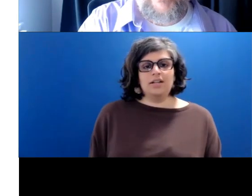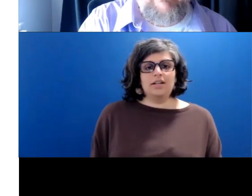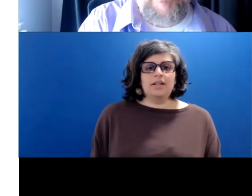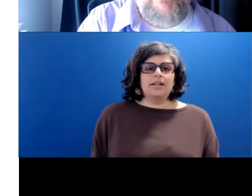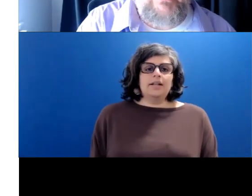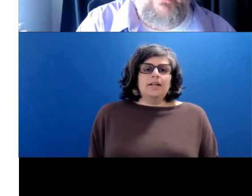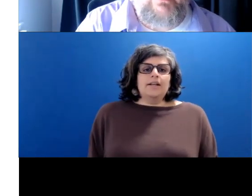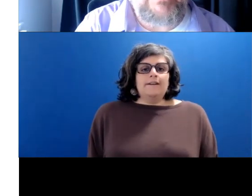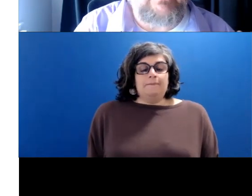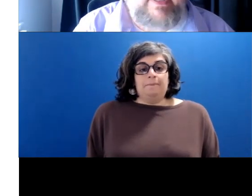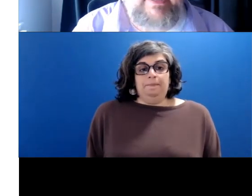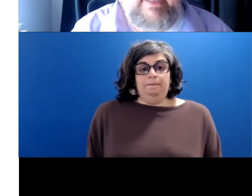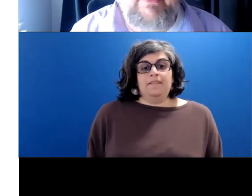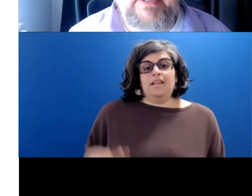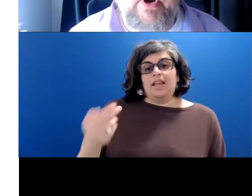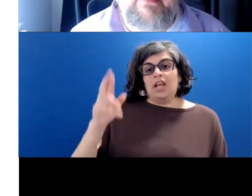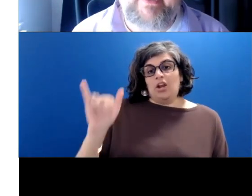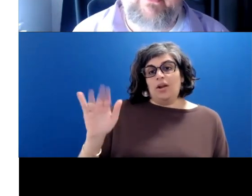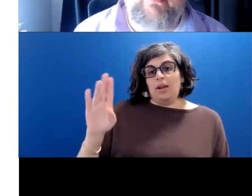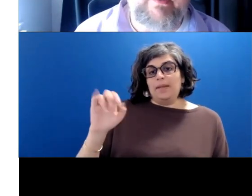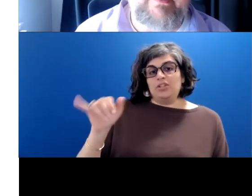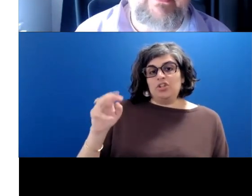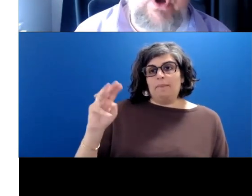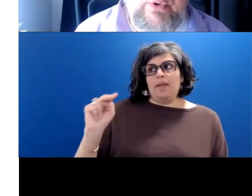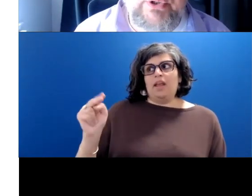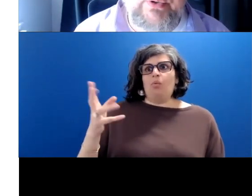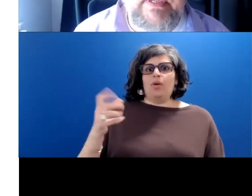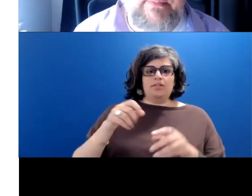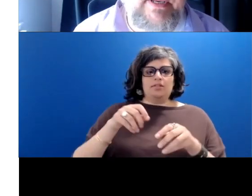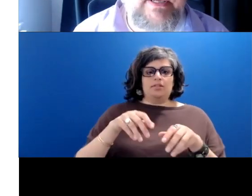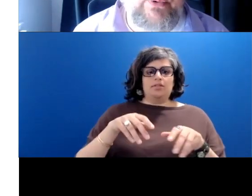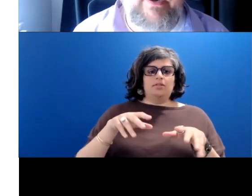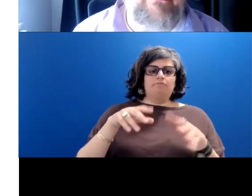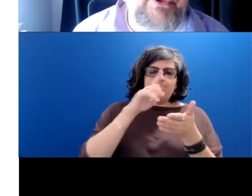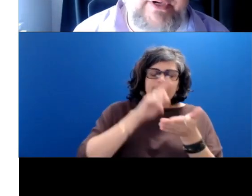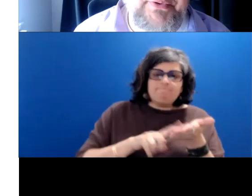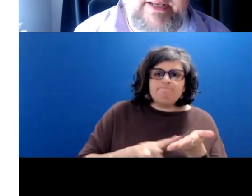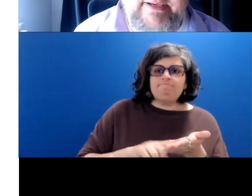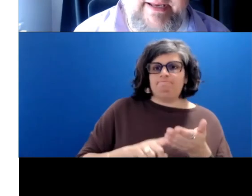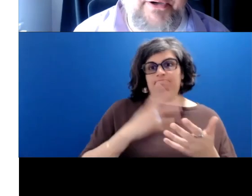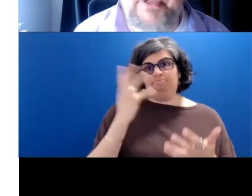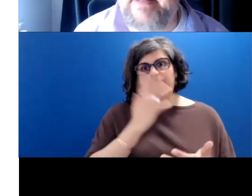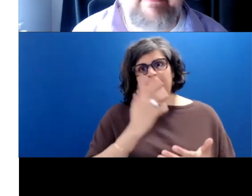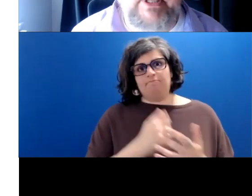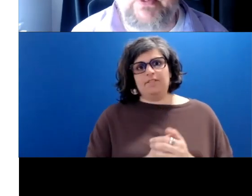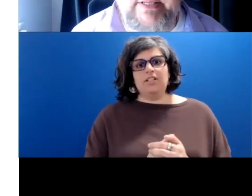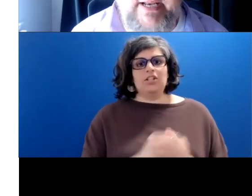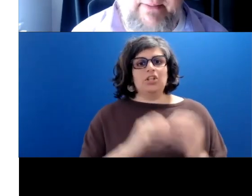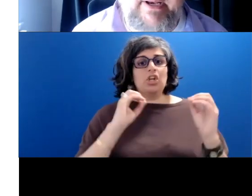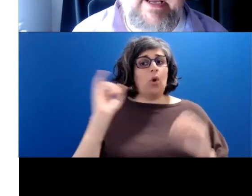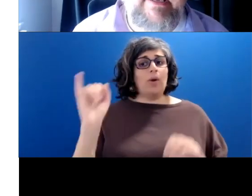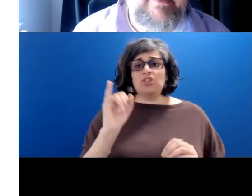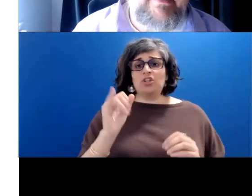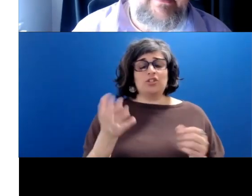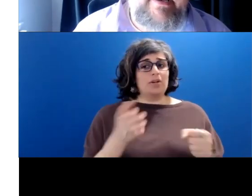When Harry Benjamin was laying out his groundbreaking work, no insurance companies were covering trans-related care just wasn't happening.